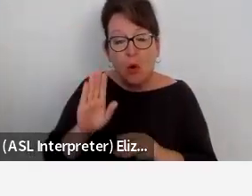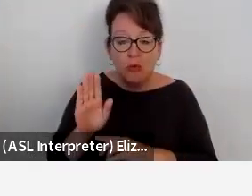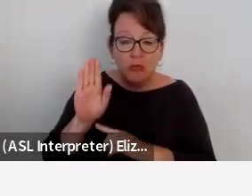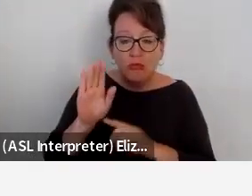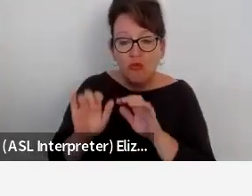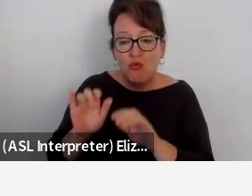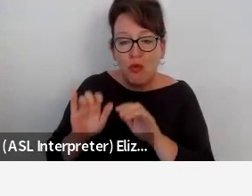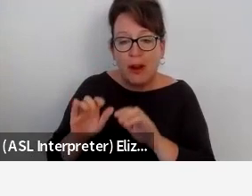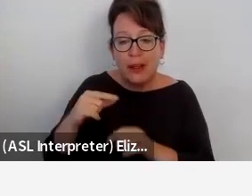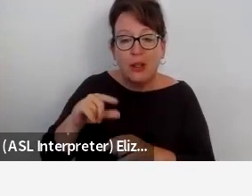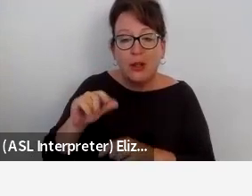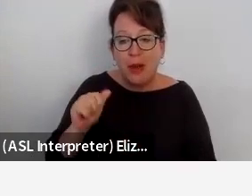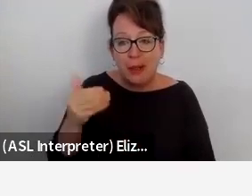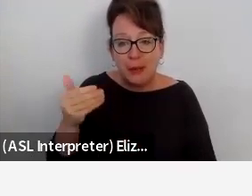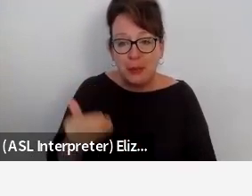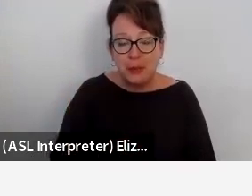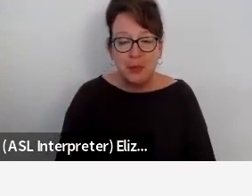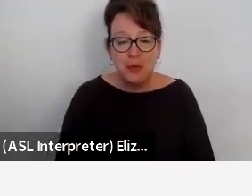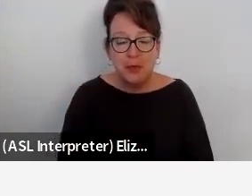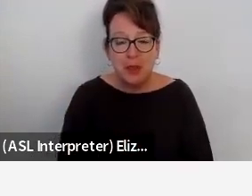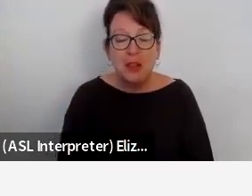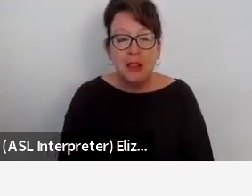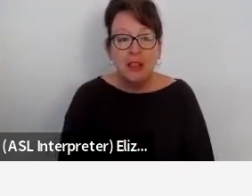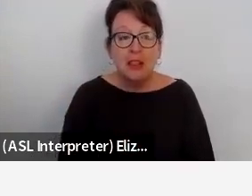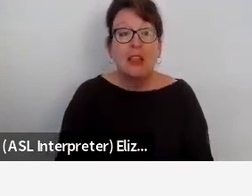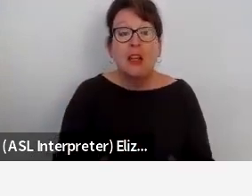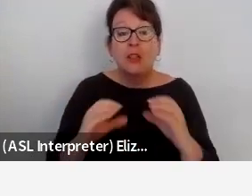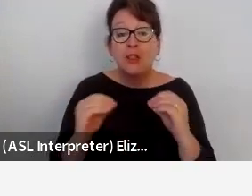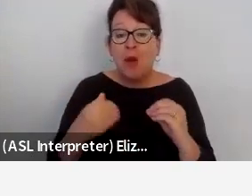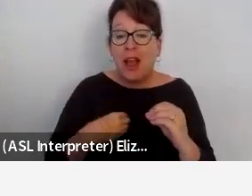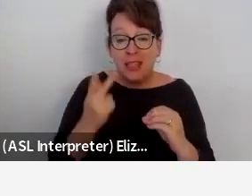how to apply for certain grant opportunities or how to figure